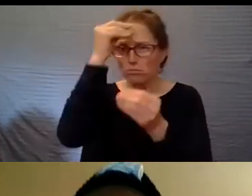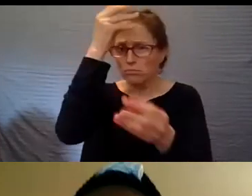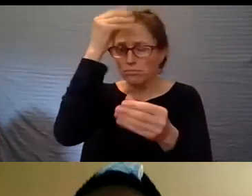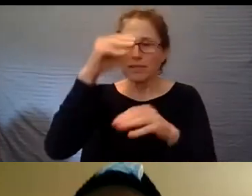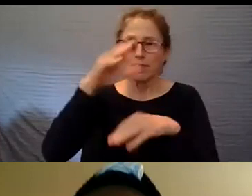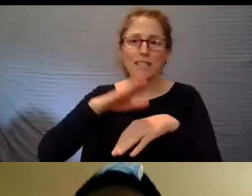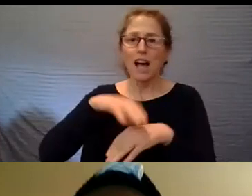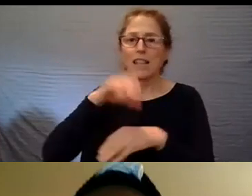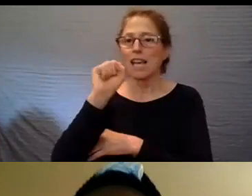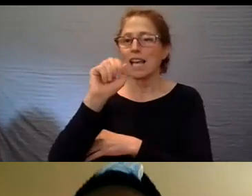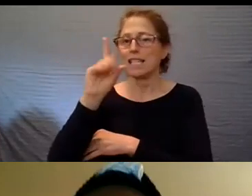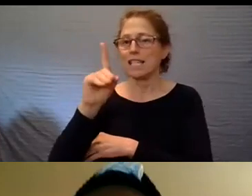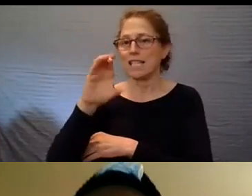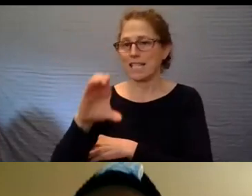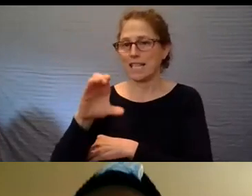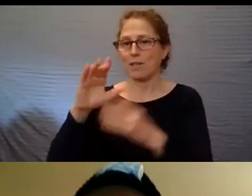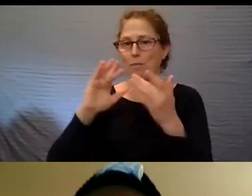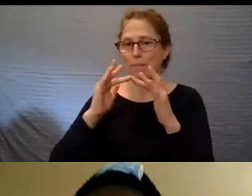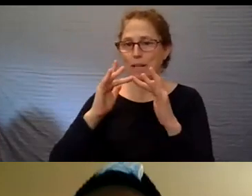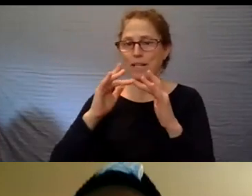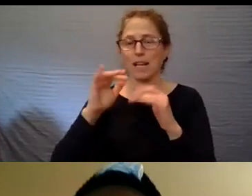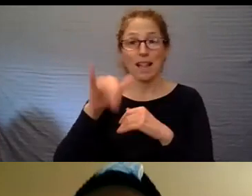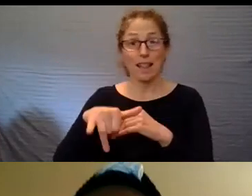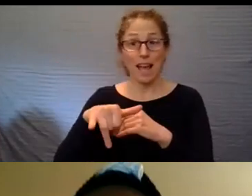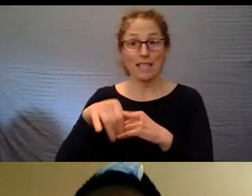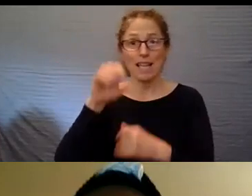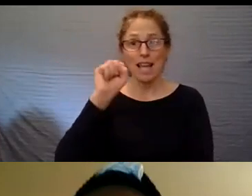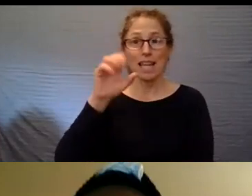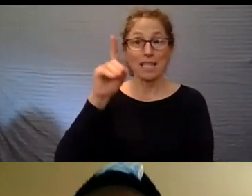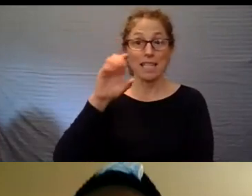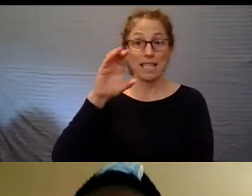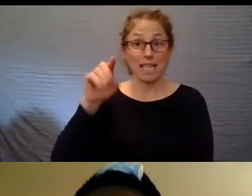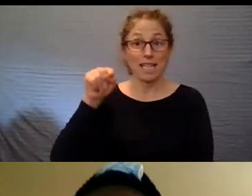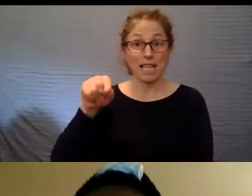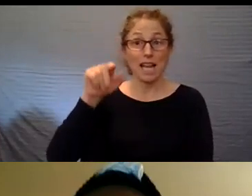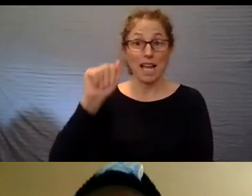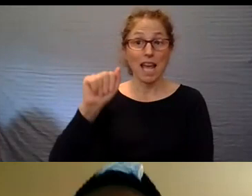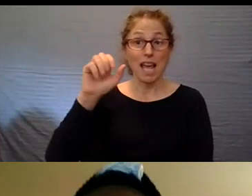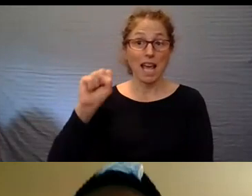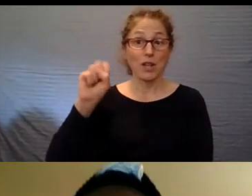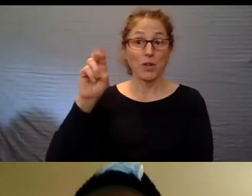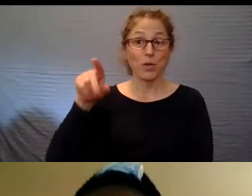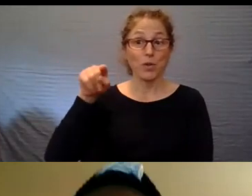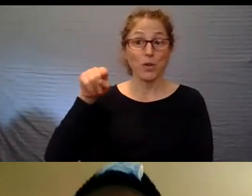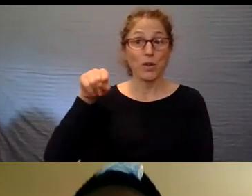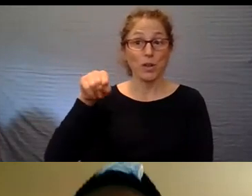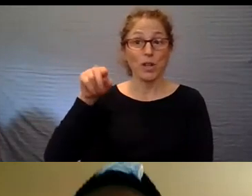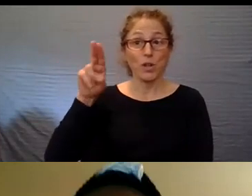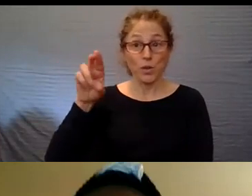This is all outlined on the SDC website, and that is SDC.ASUW.org